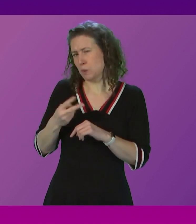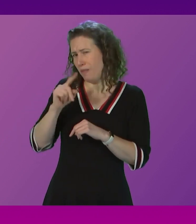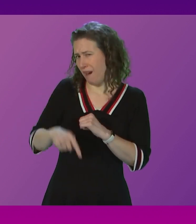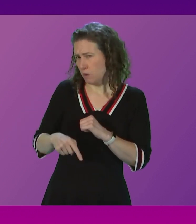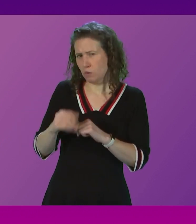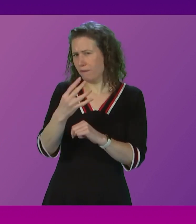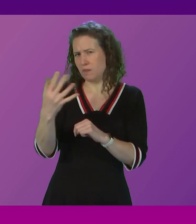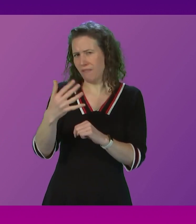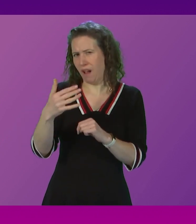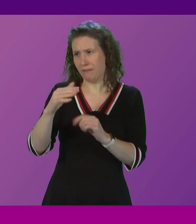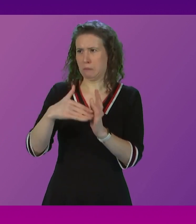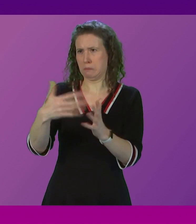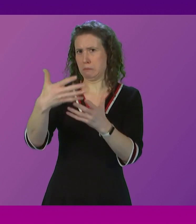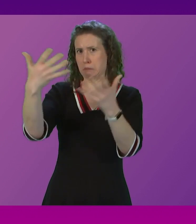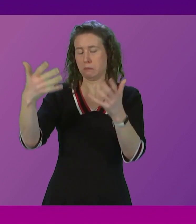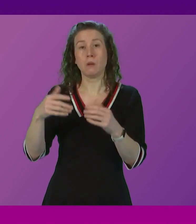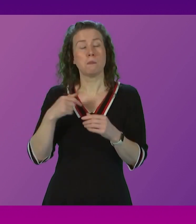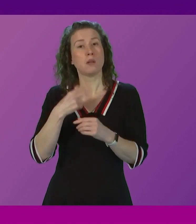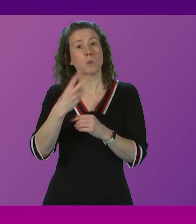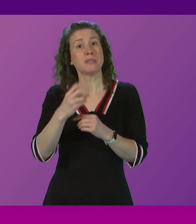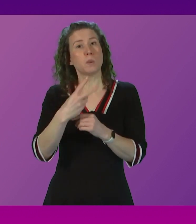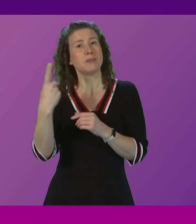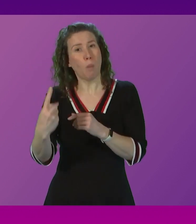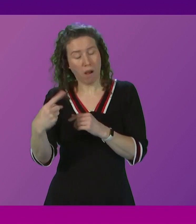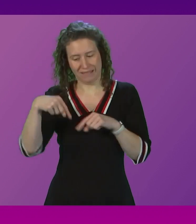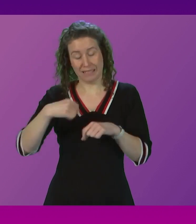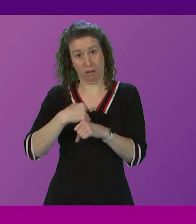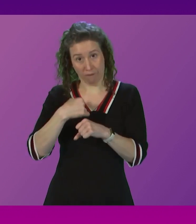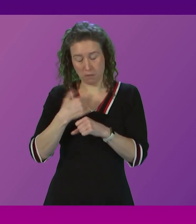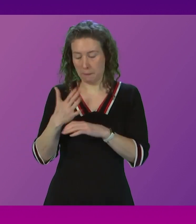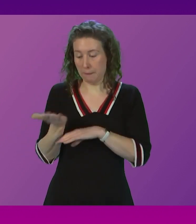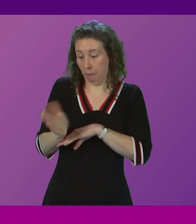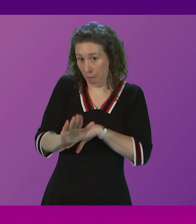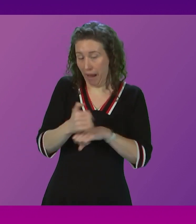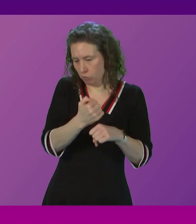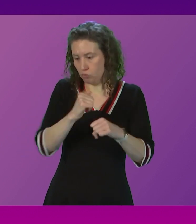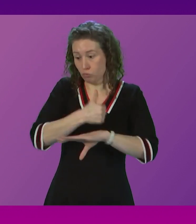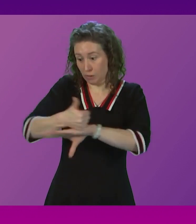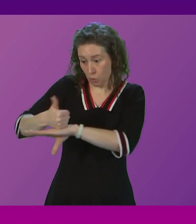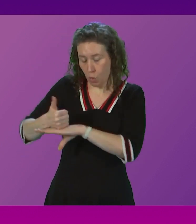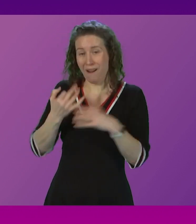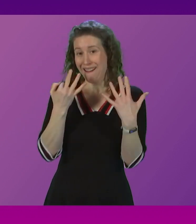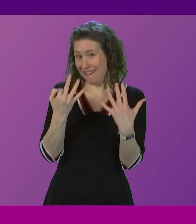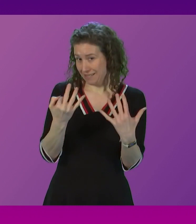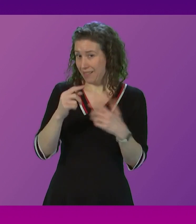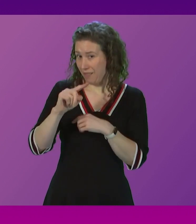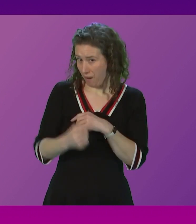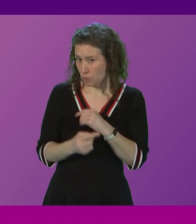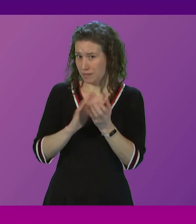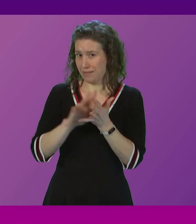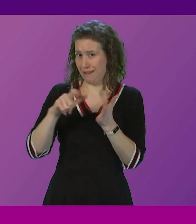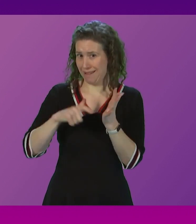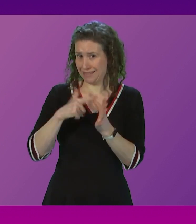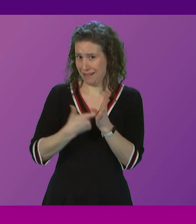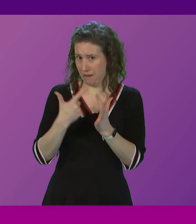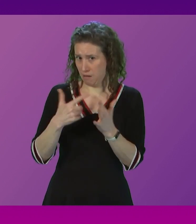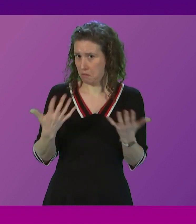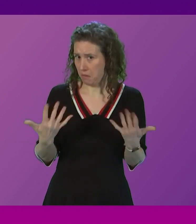However, in 2020-21, the Government restored 8,000 hectares, and it is reported that 80 per cent of